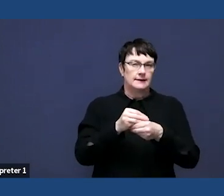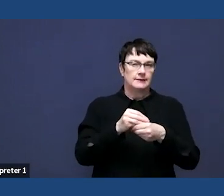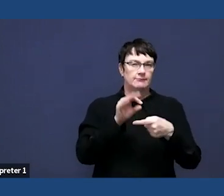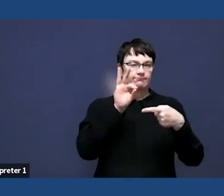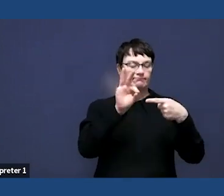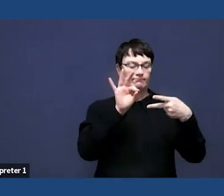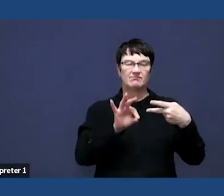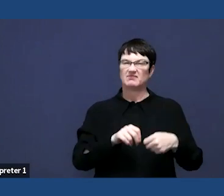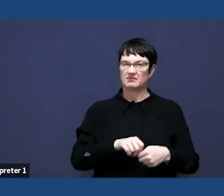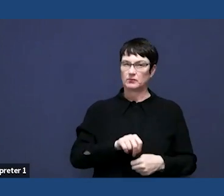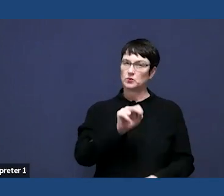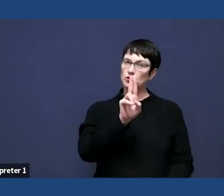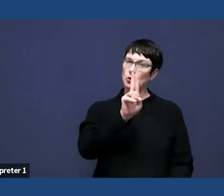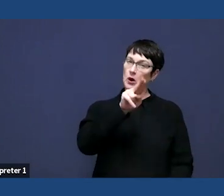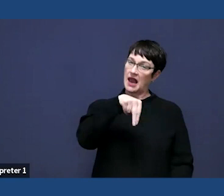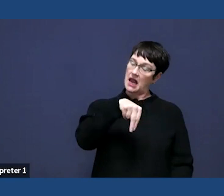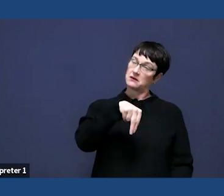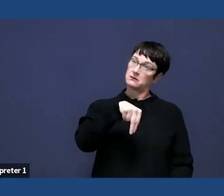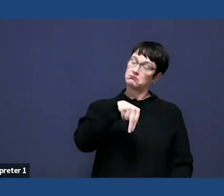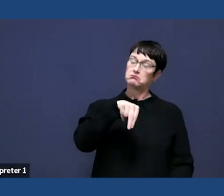convention on the older persons.